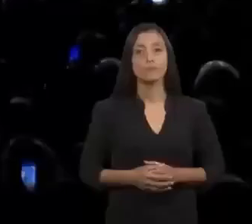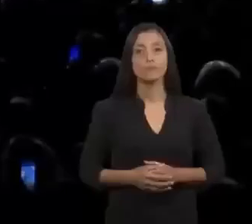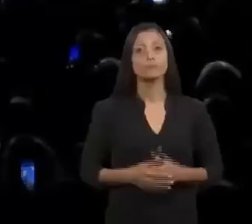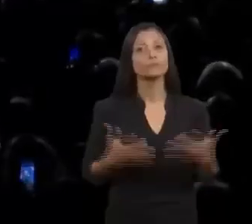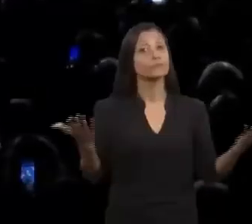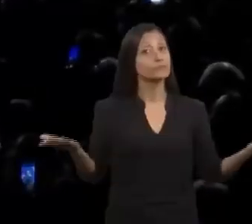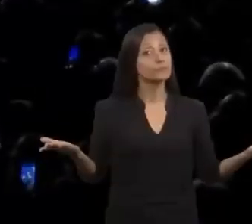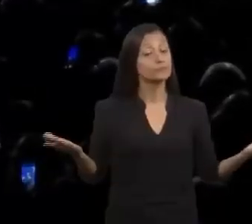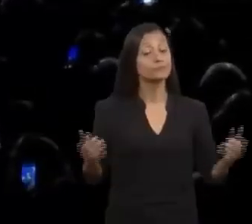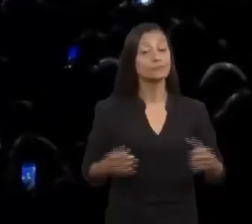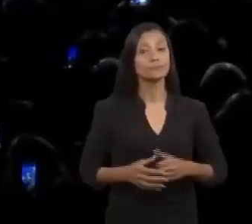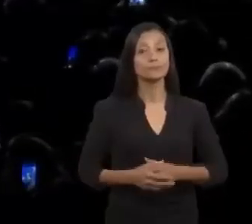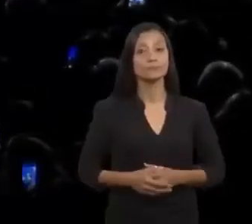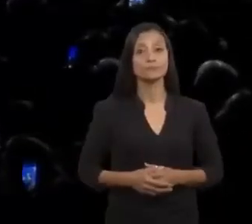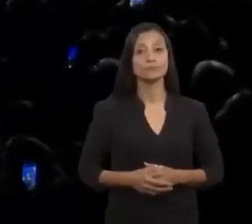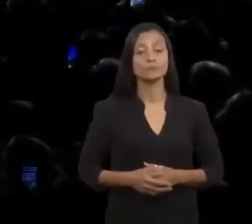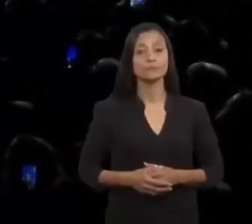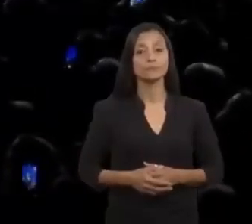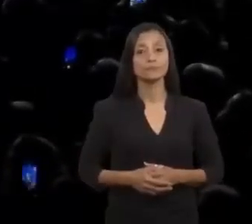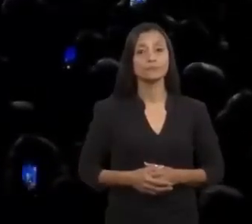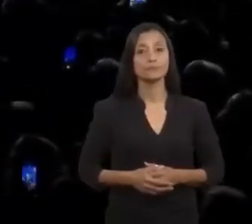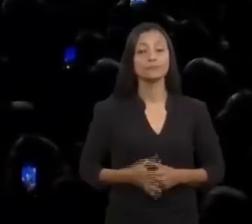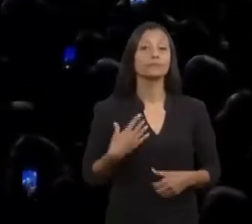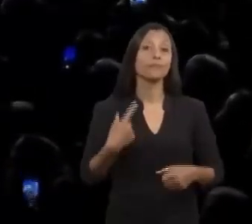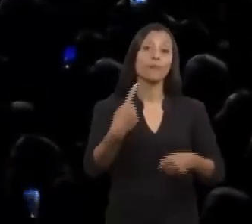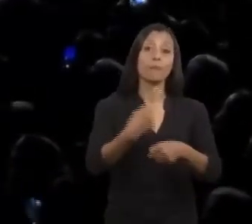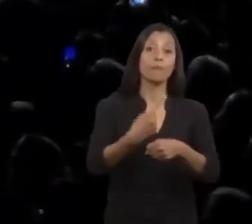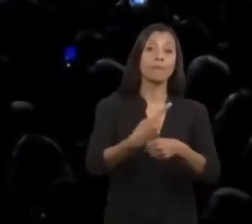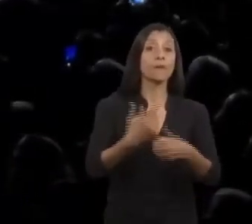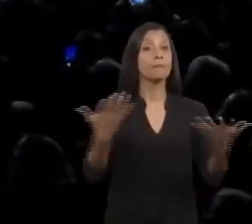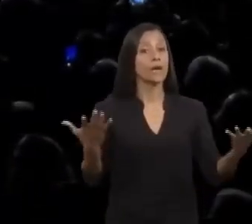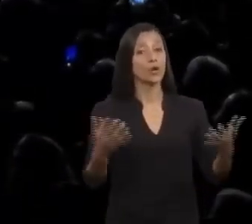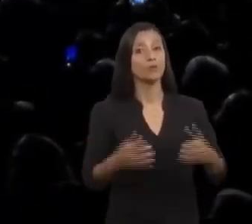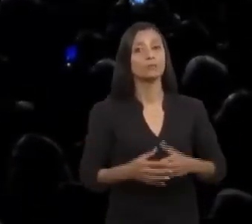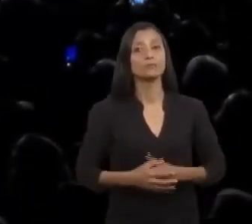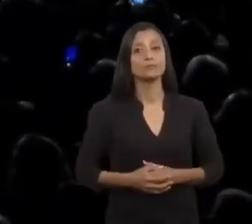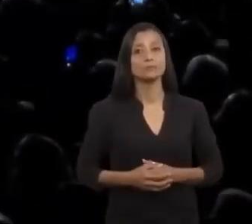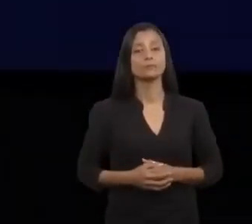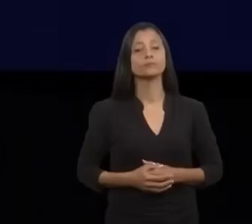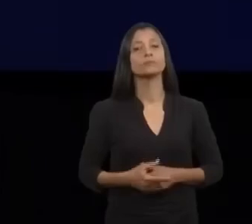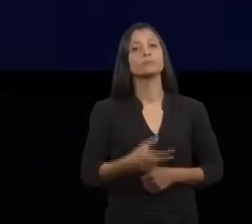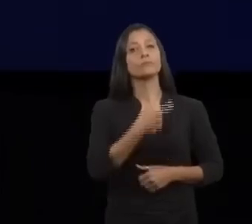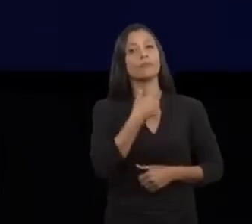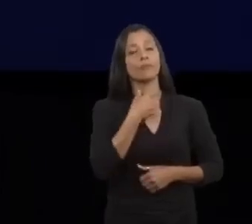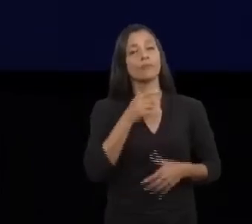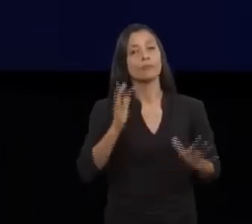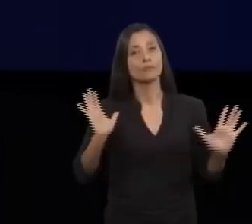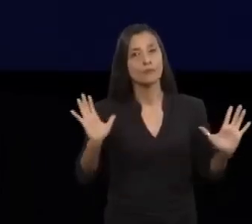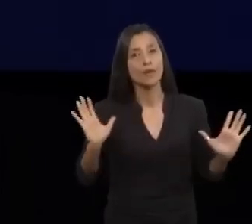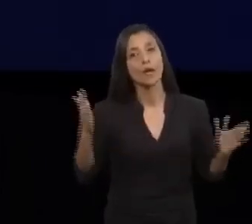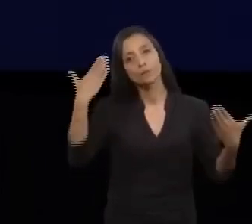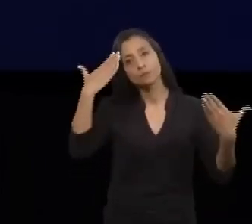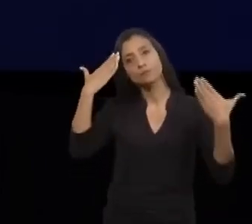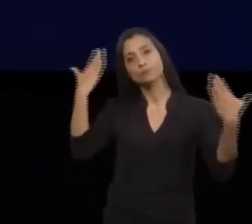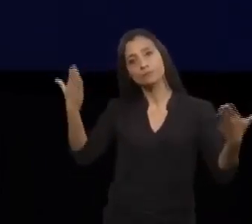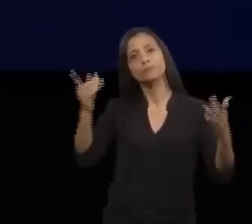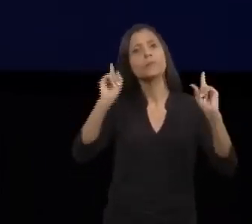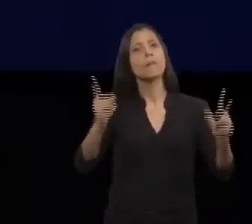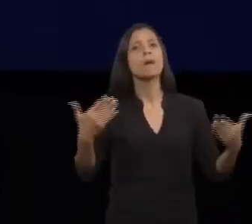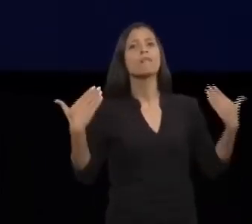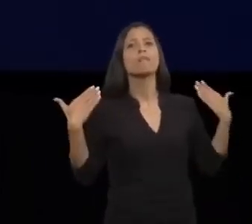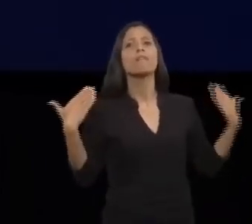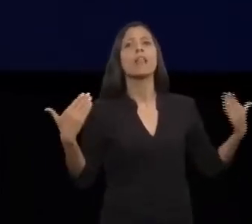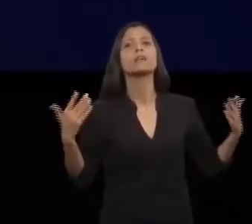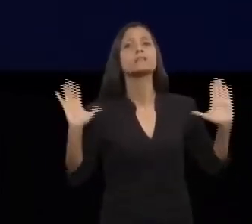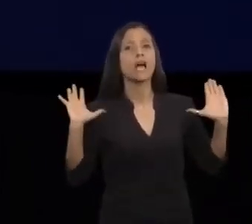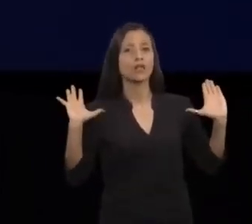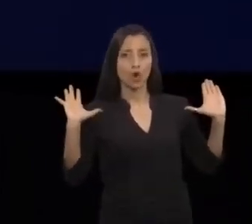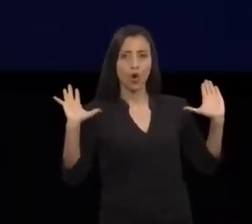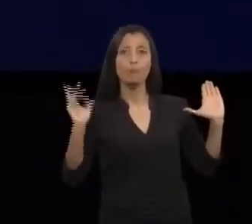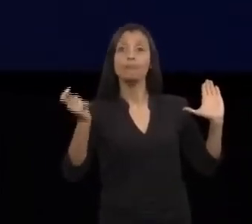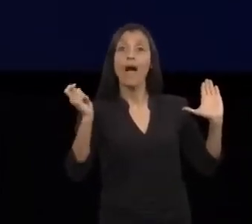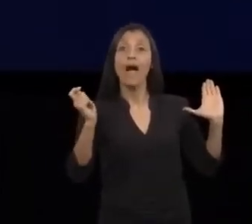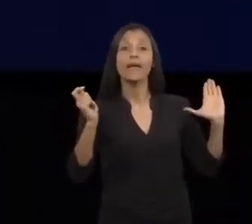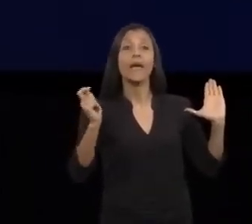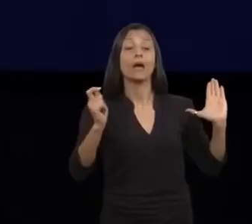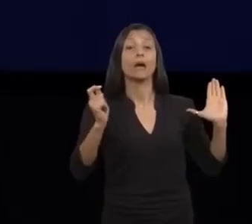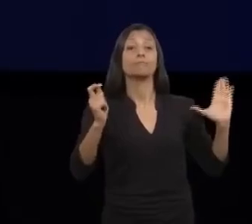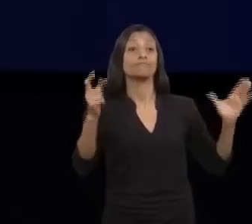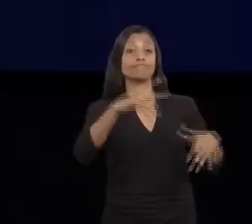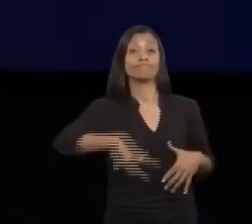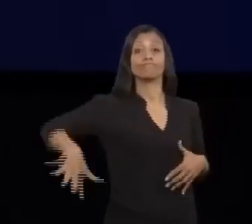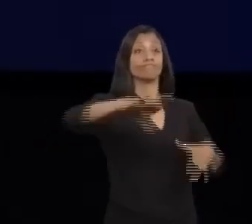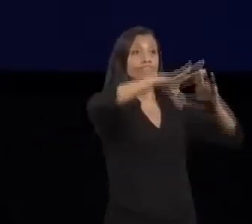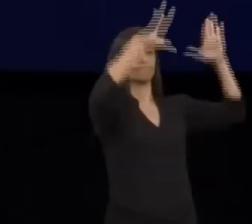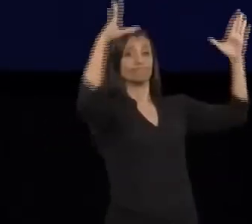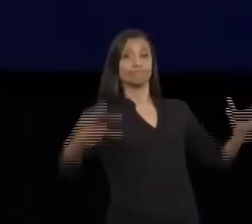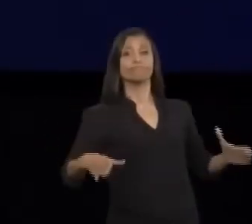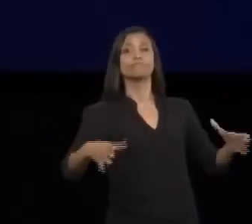In the first place, I want to greet and congratulate La Bolsa de Comercio de Rosario